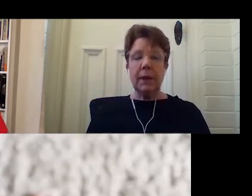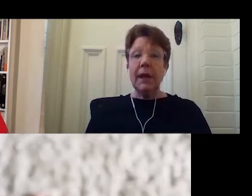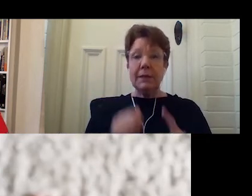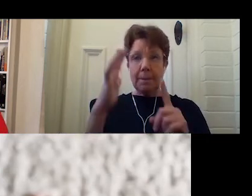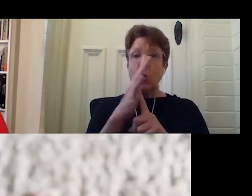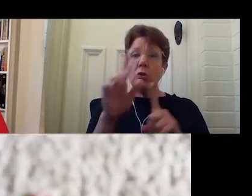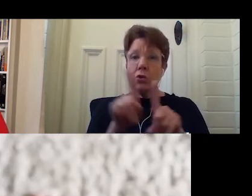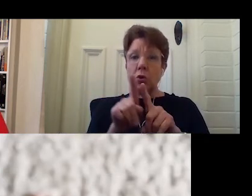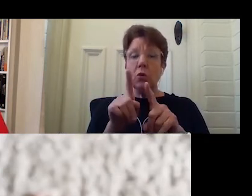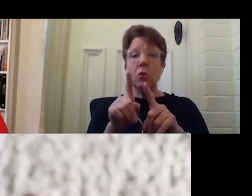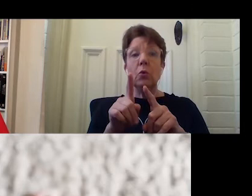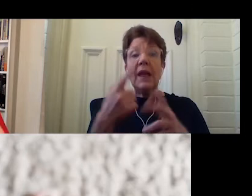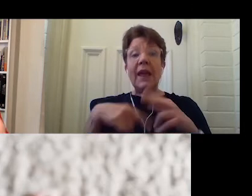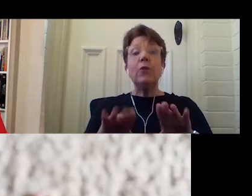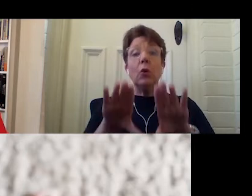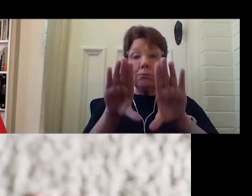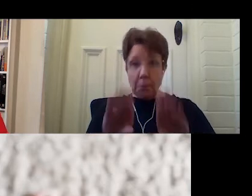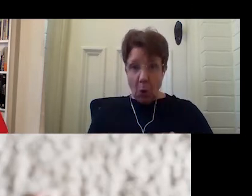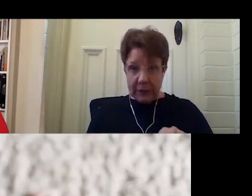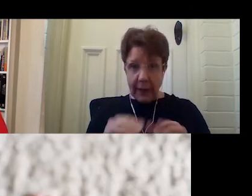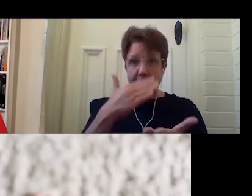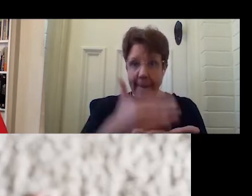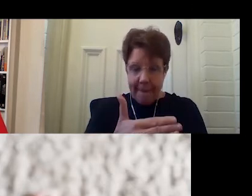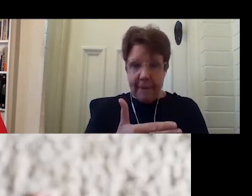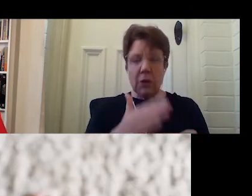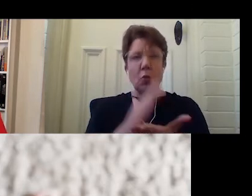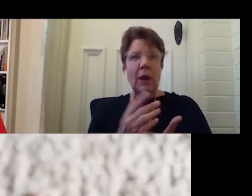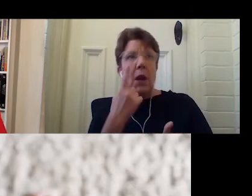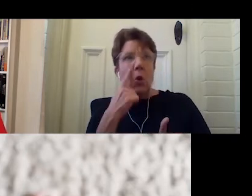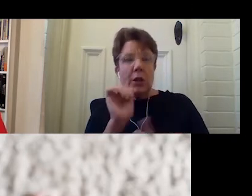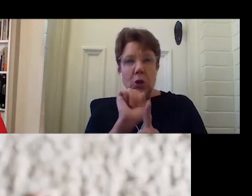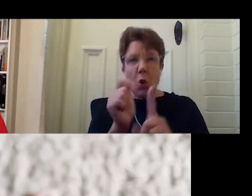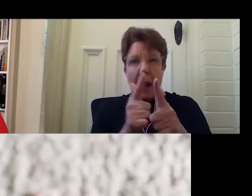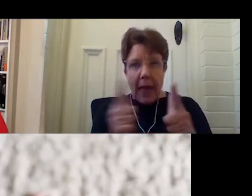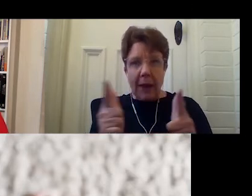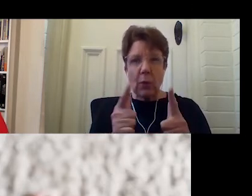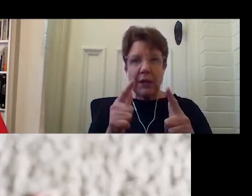when you're hitting pause to examine your language and your imagery. What